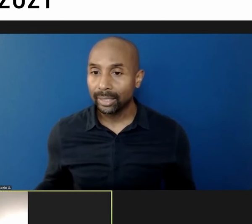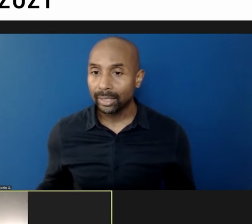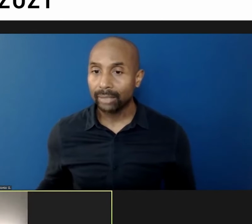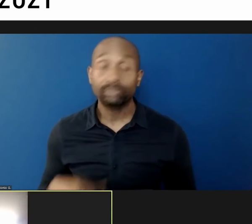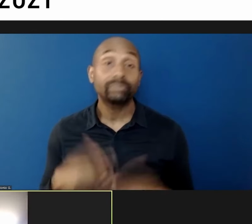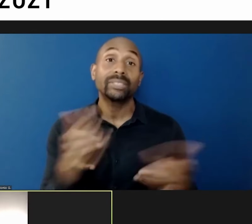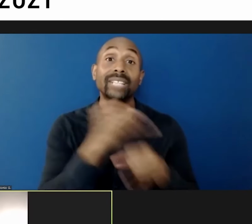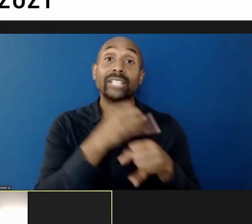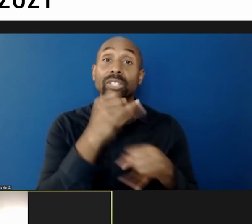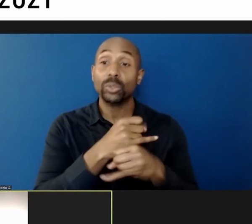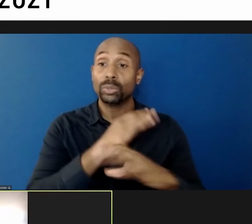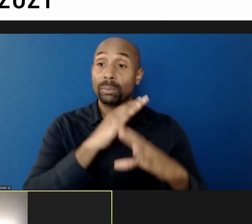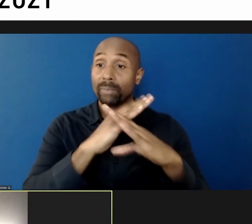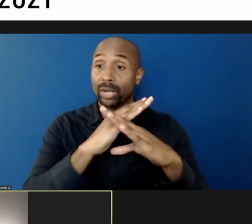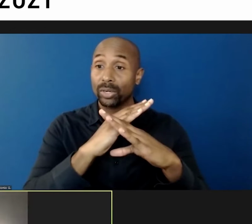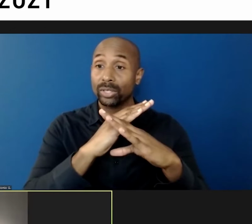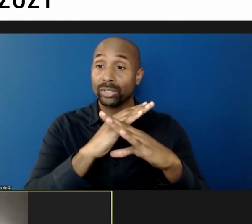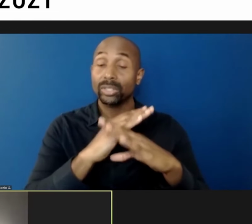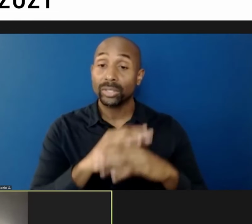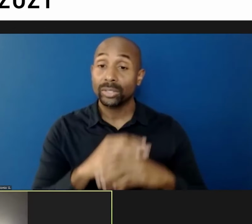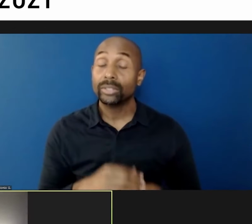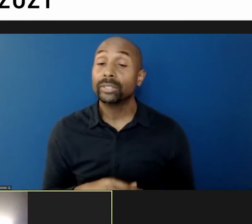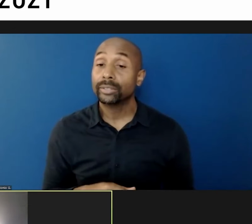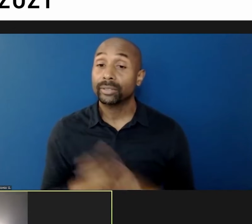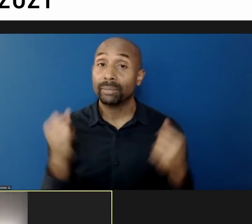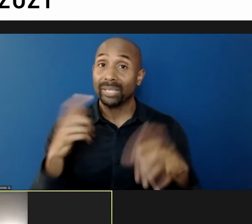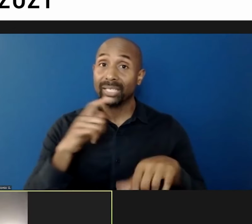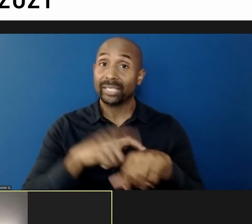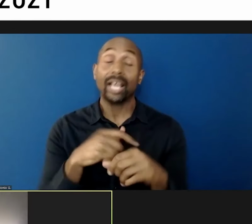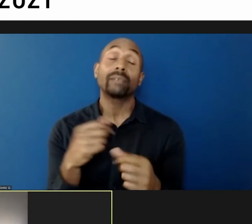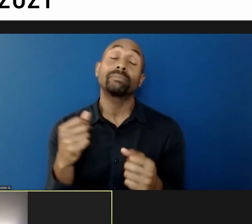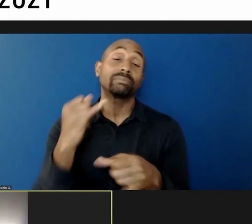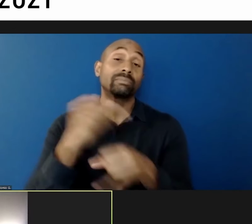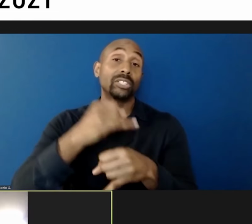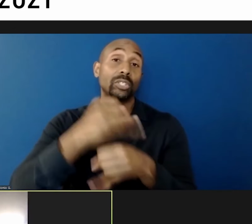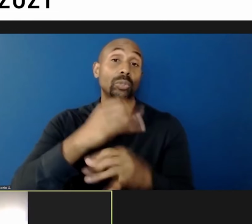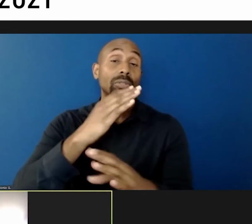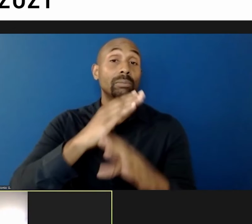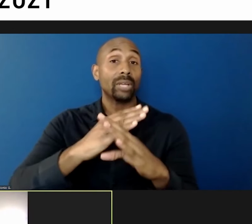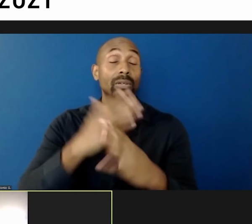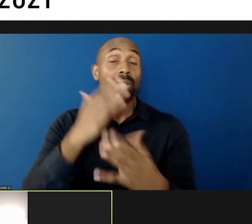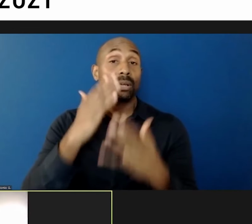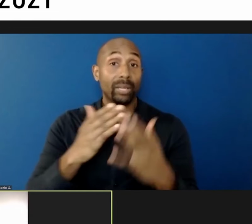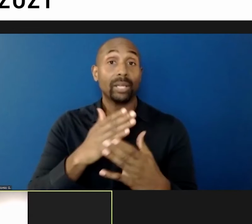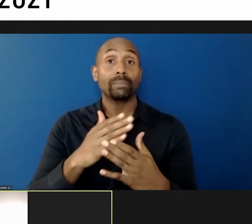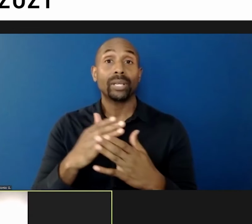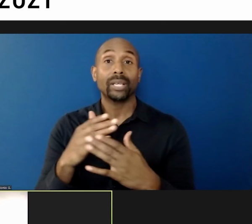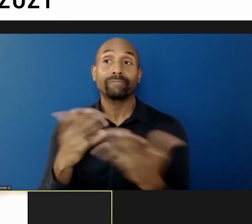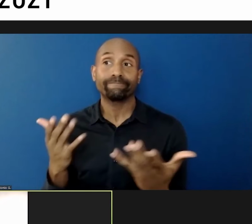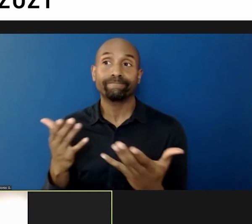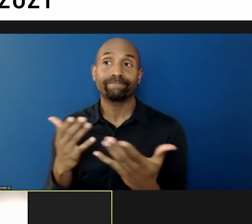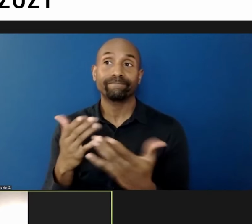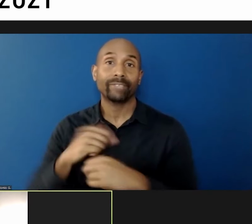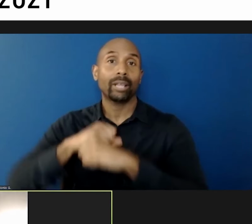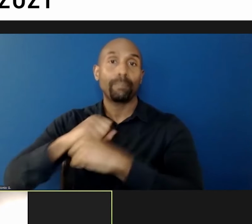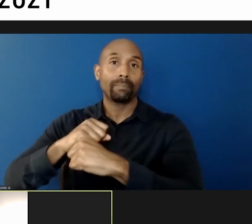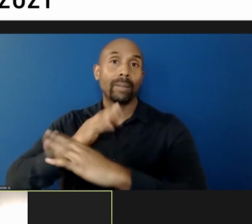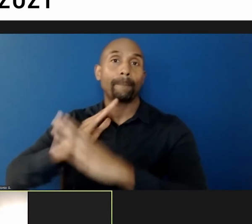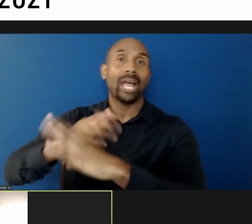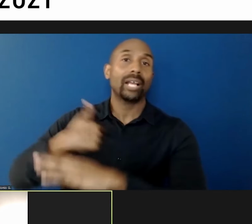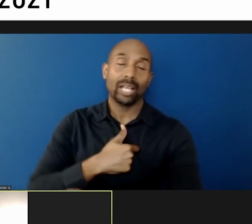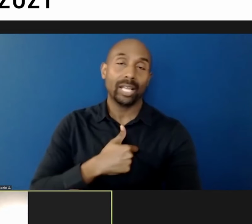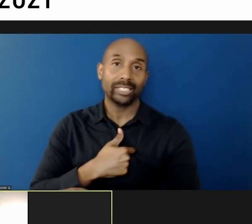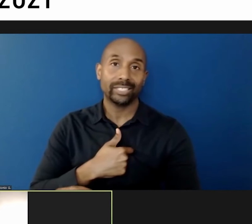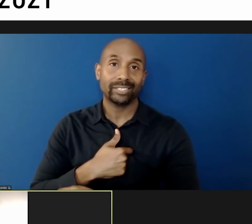barriers causing problems for us as Black people to be at the table to discuss, once